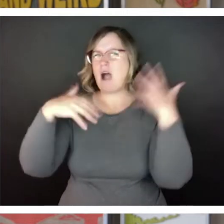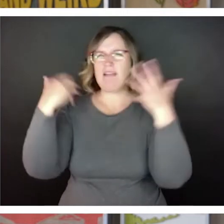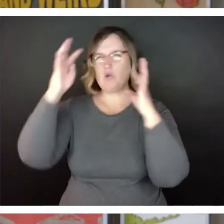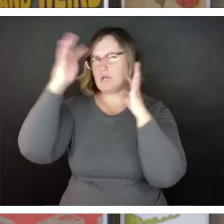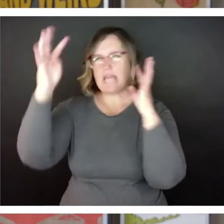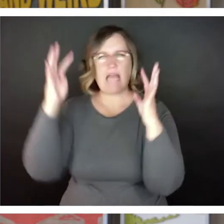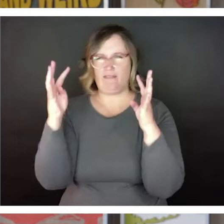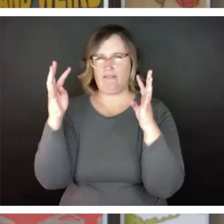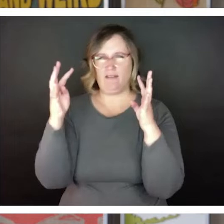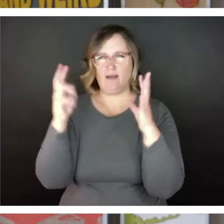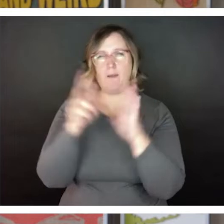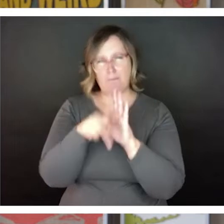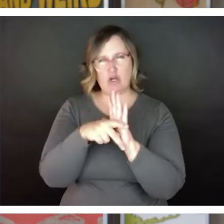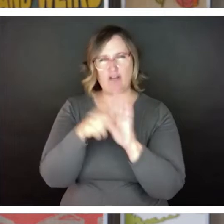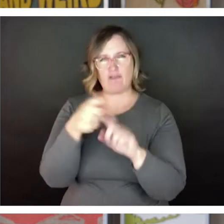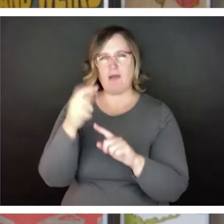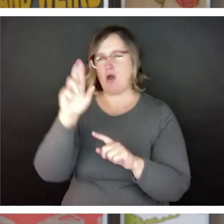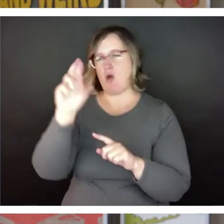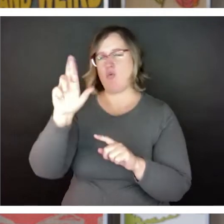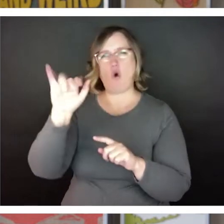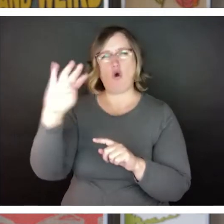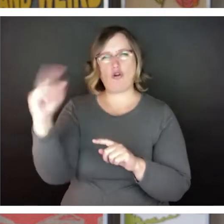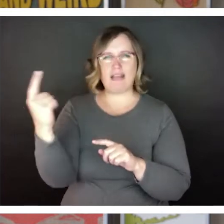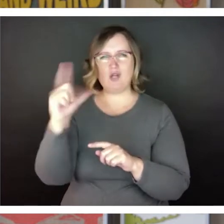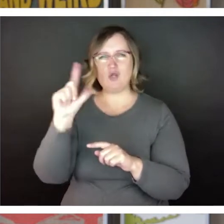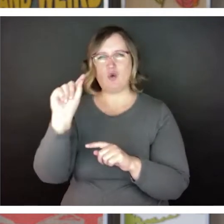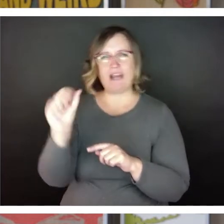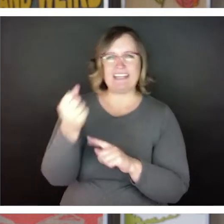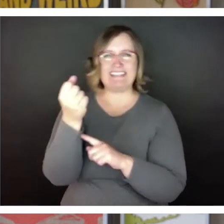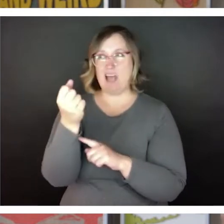the roaring twenties came out of that. When people reinvented nearly everything.